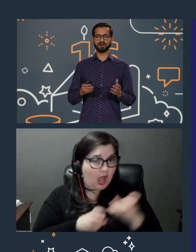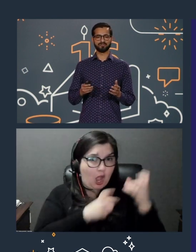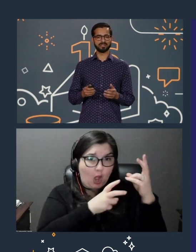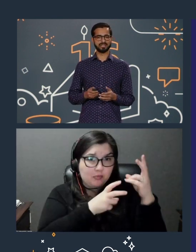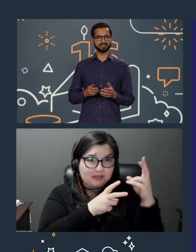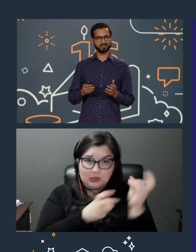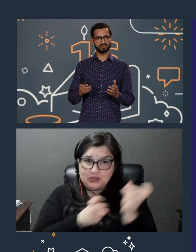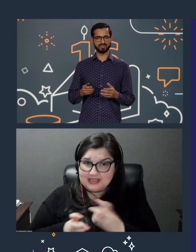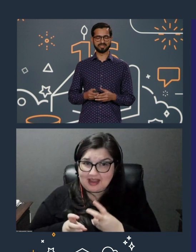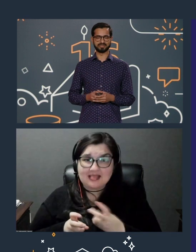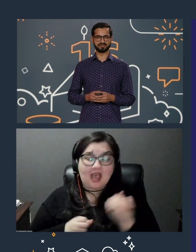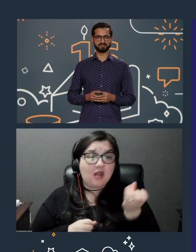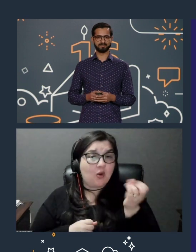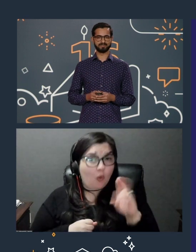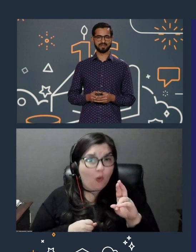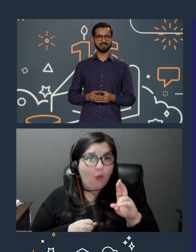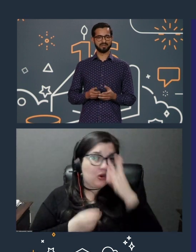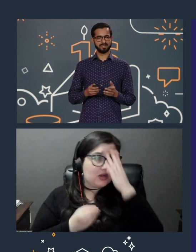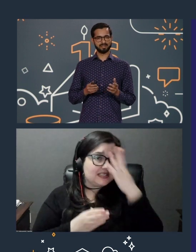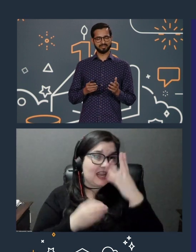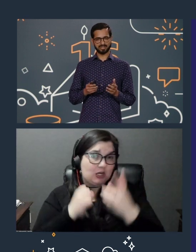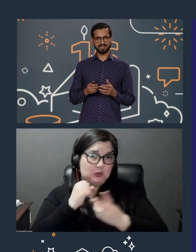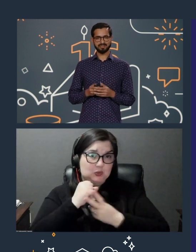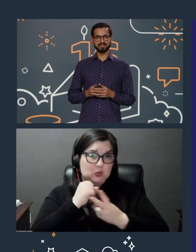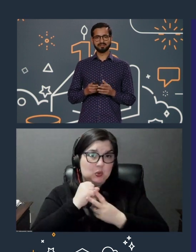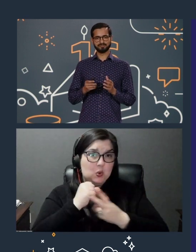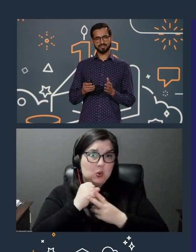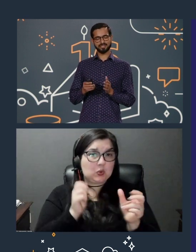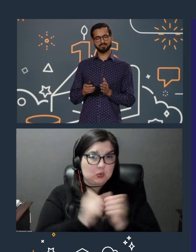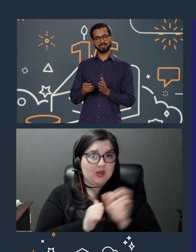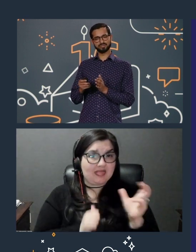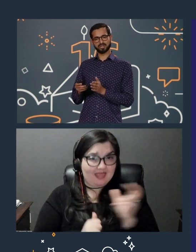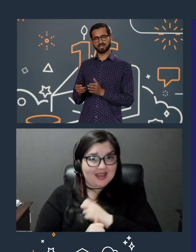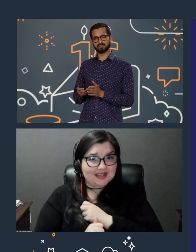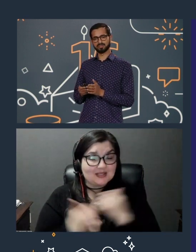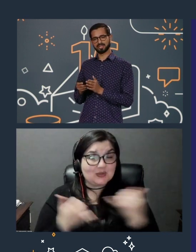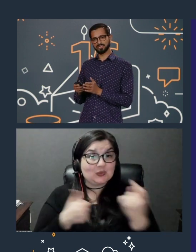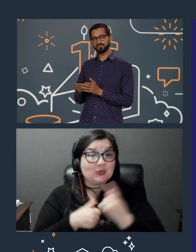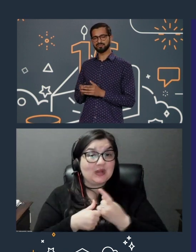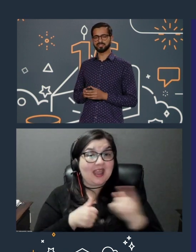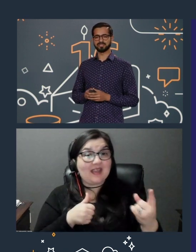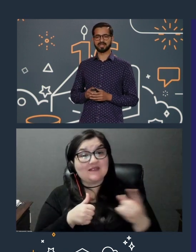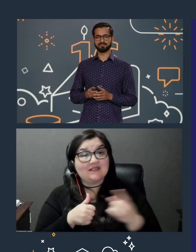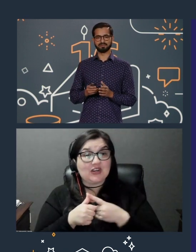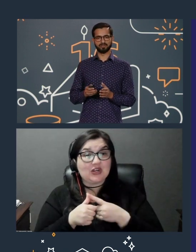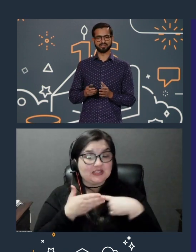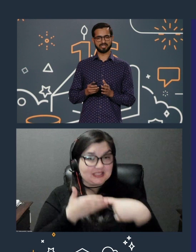or for data stored with us. Today, first, I'm going to talk about a new feature that we have launched